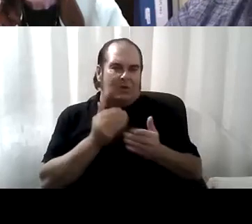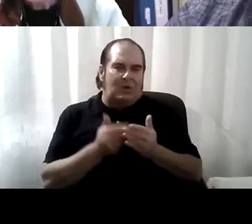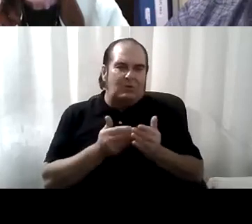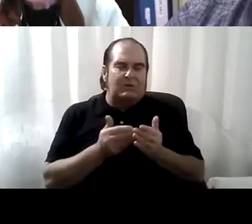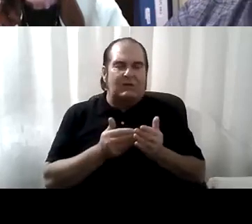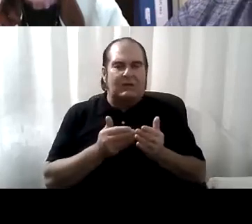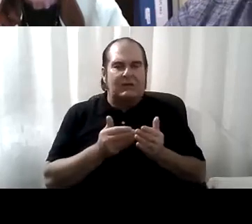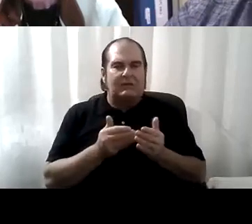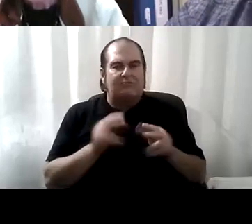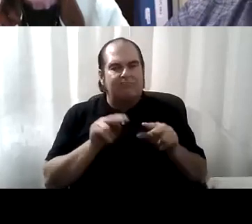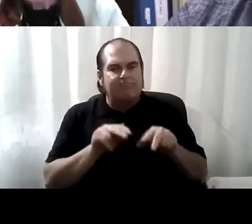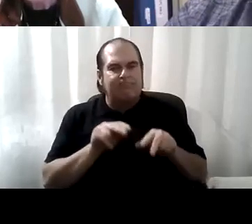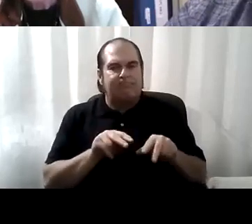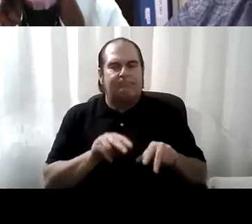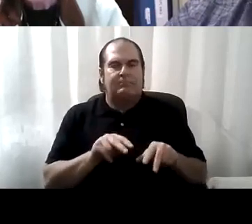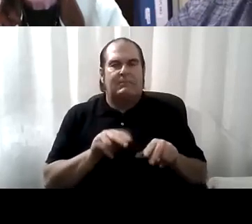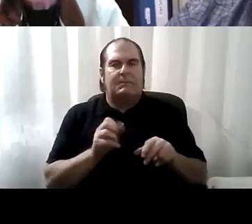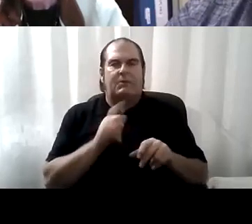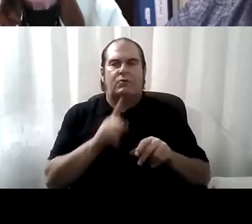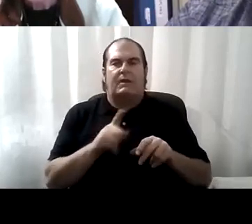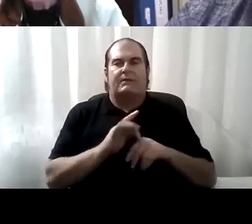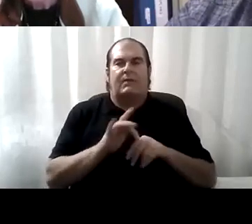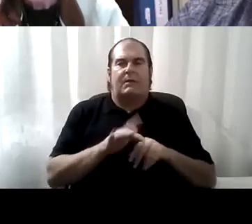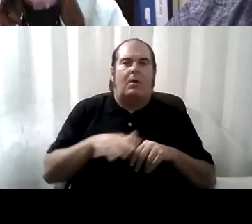and make sure that's available across our service areas.